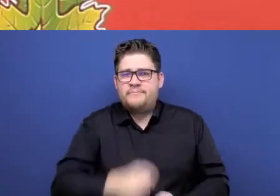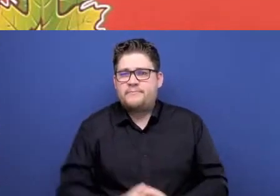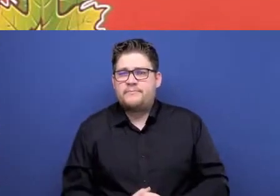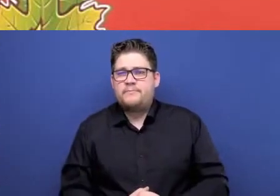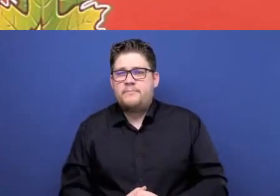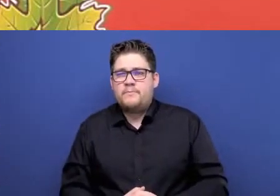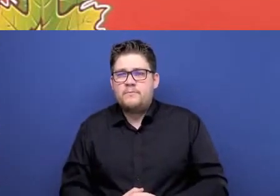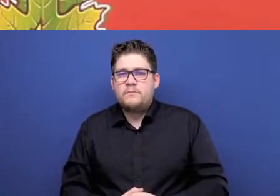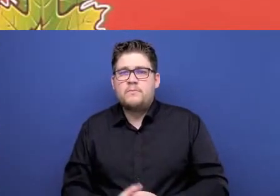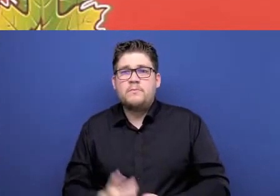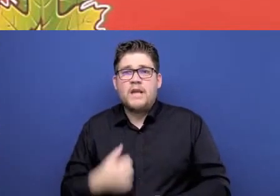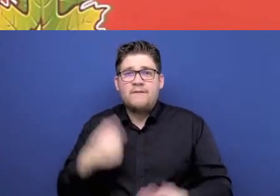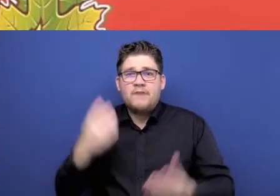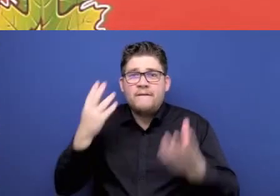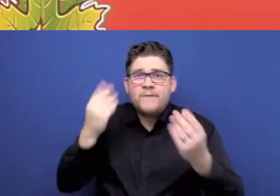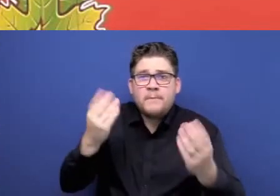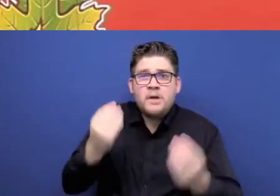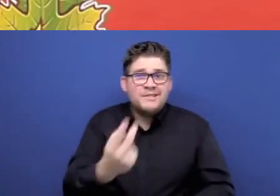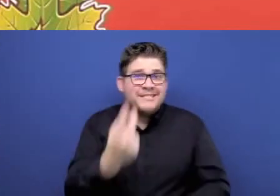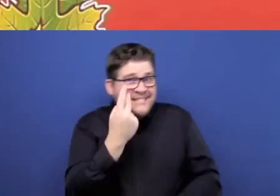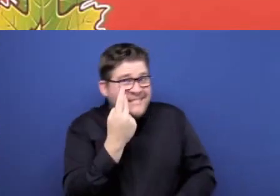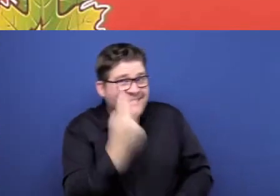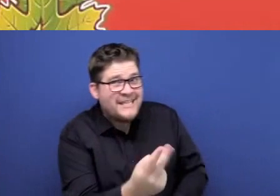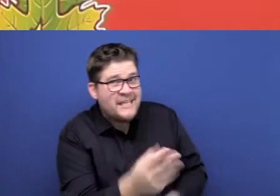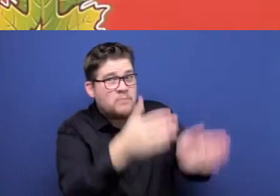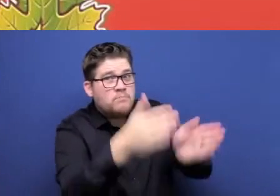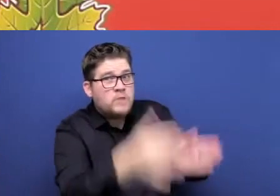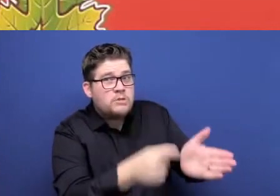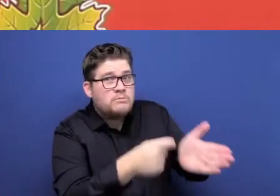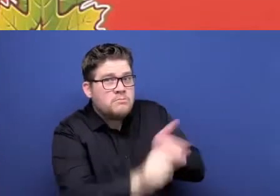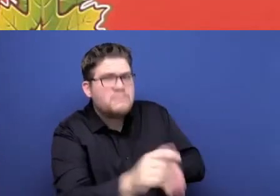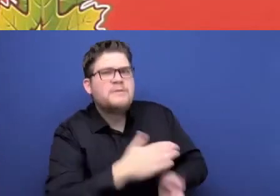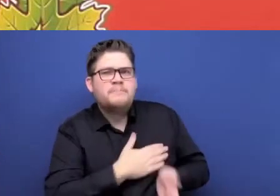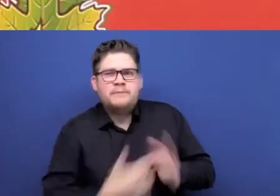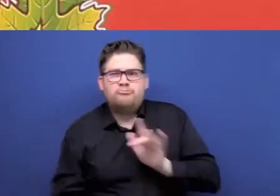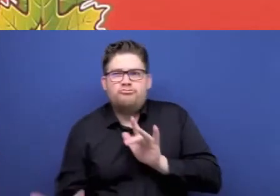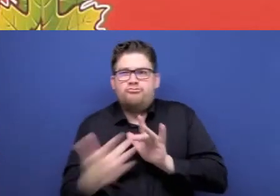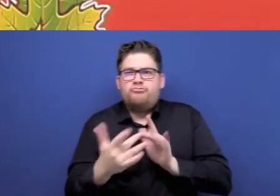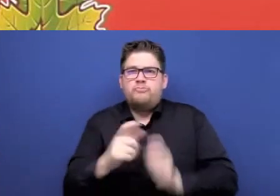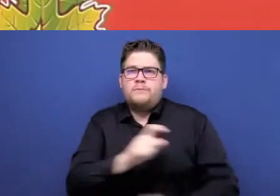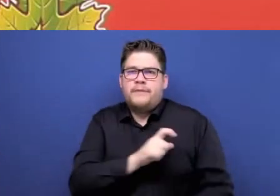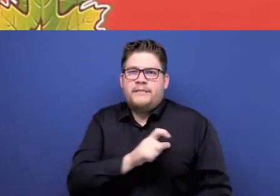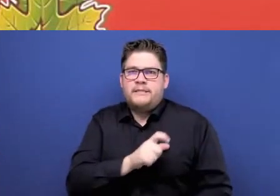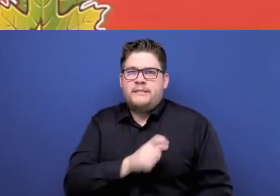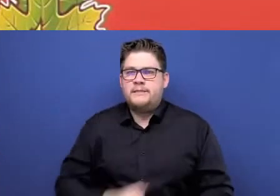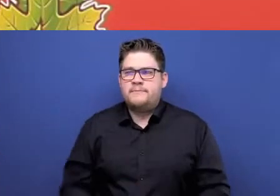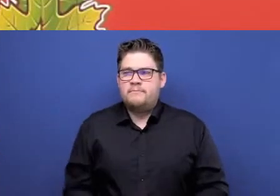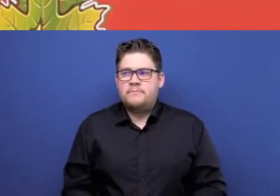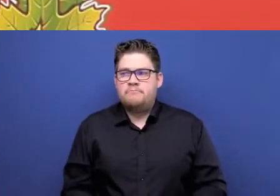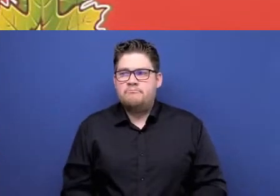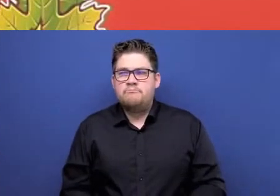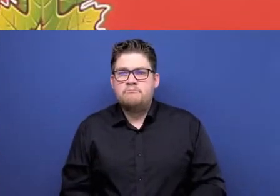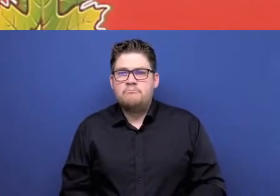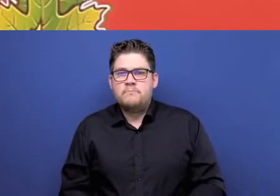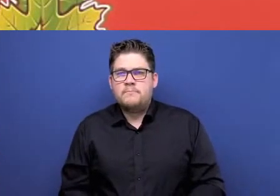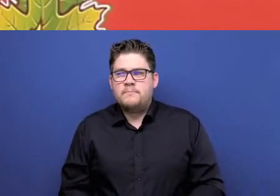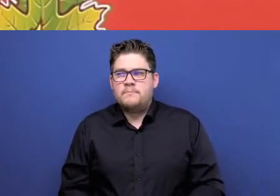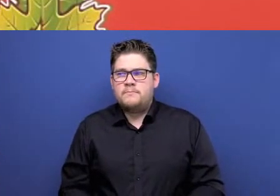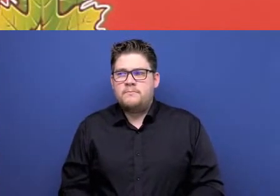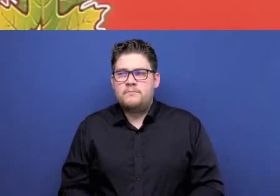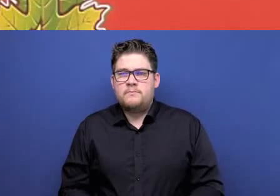stoppers as well. Finally we'll